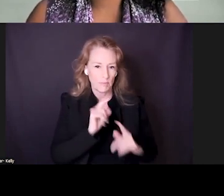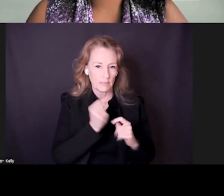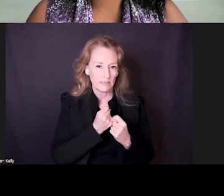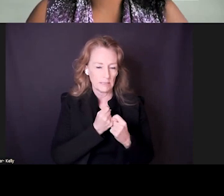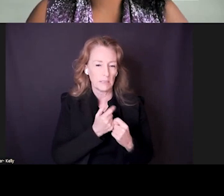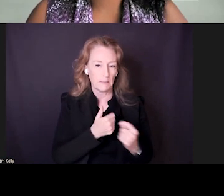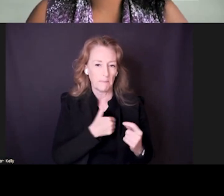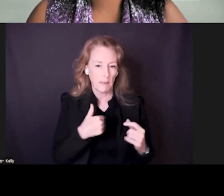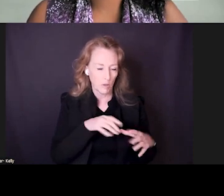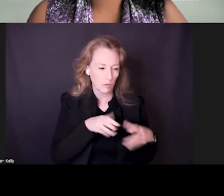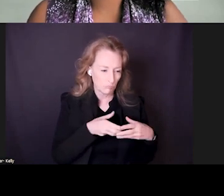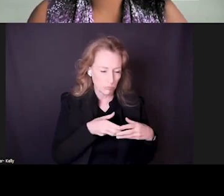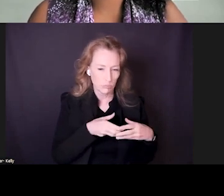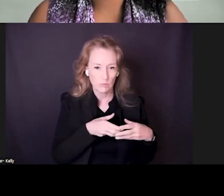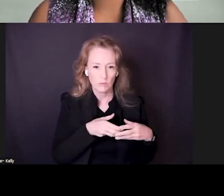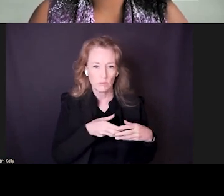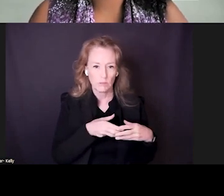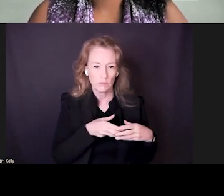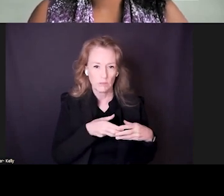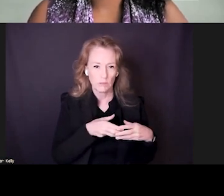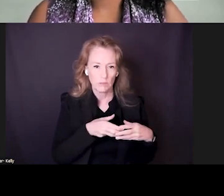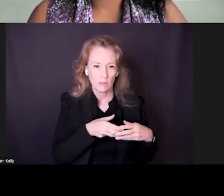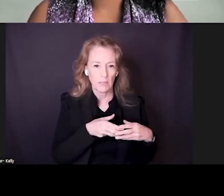LET'S JUST STAY HIGH LEVEL AND GO THERE.